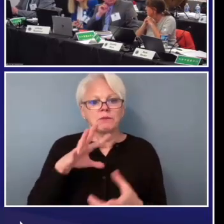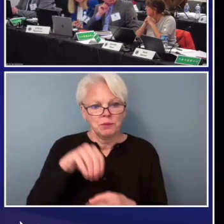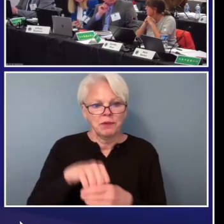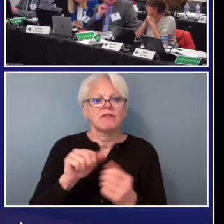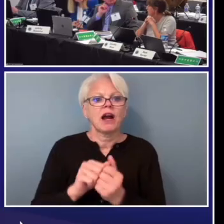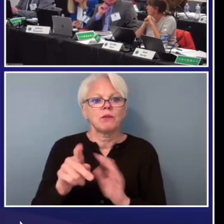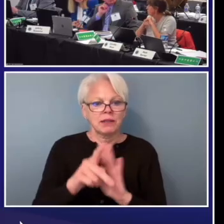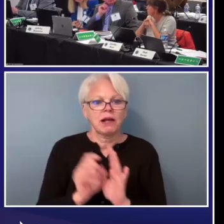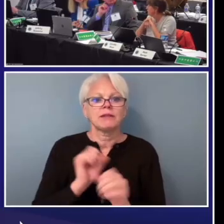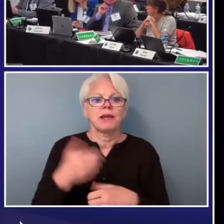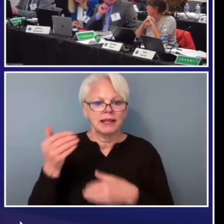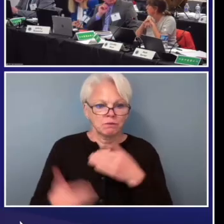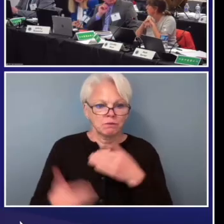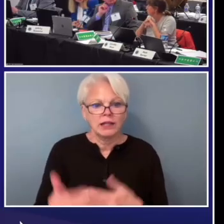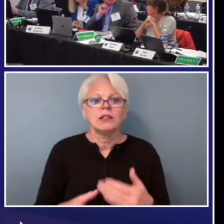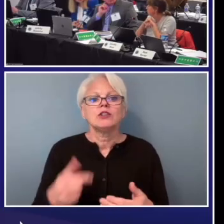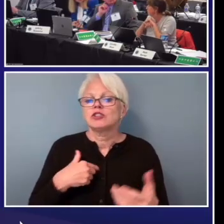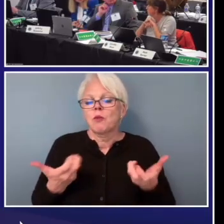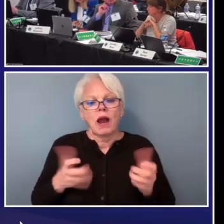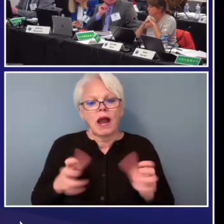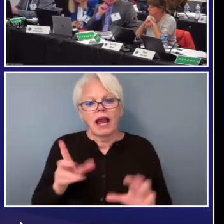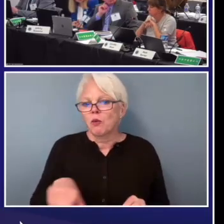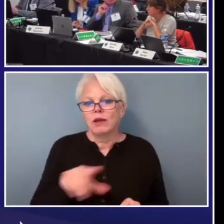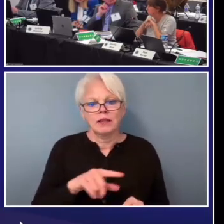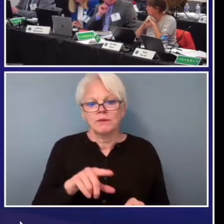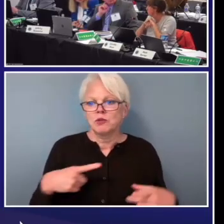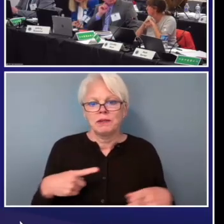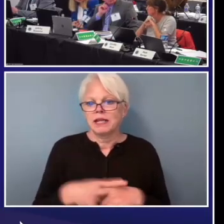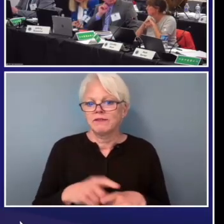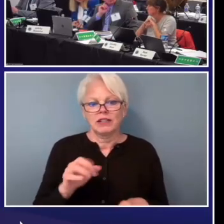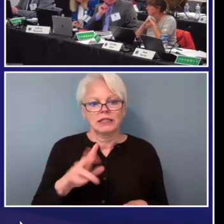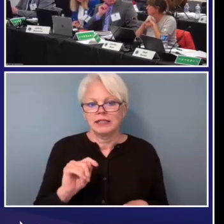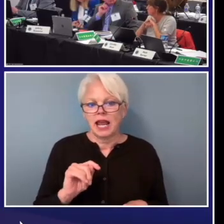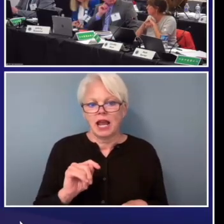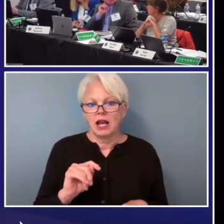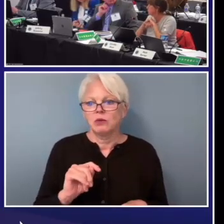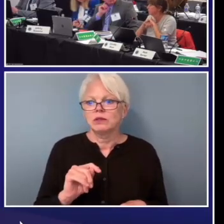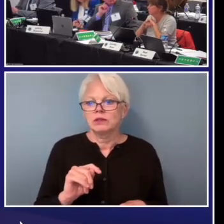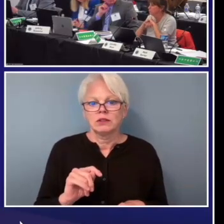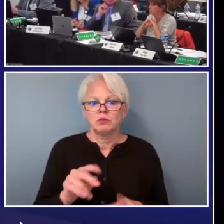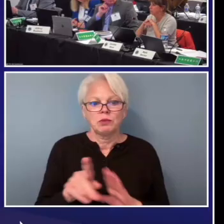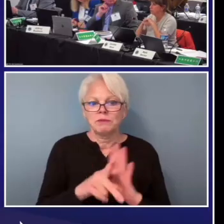And so I don't want them to be conflicted out in the policy making process because when they come, when